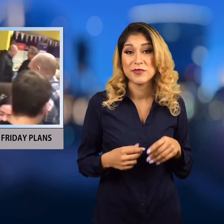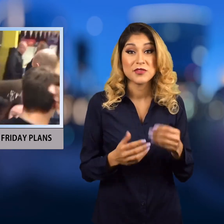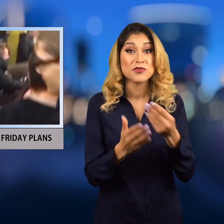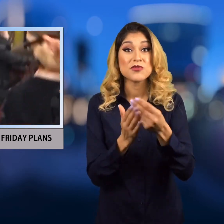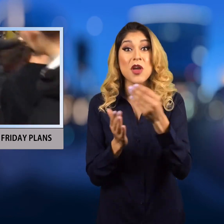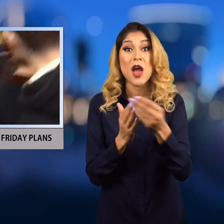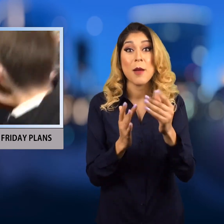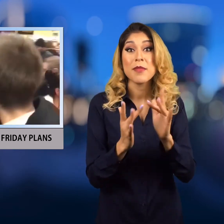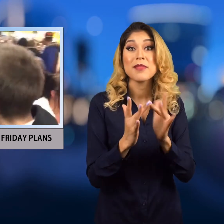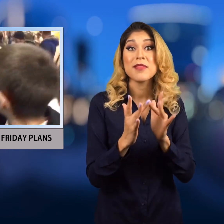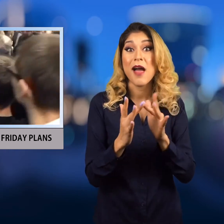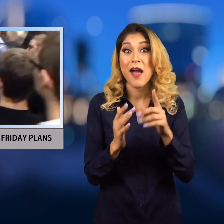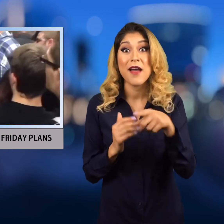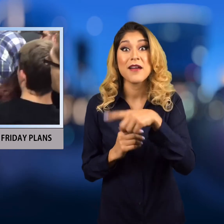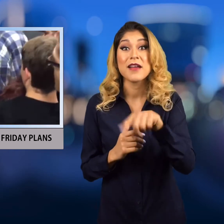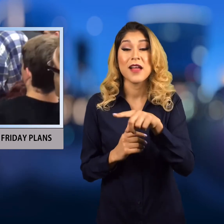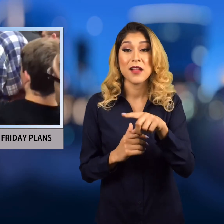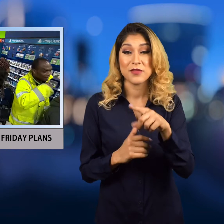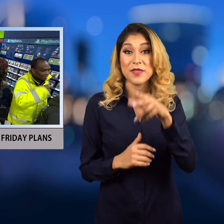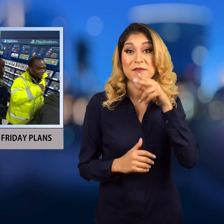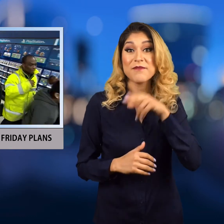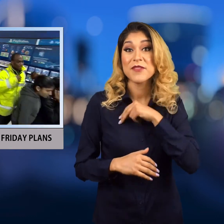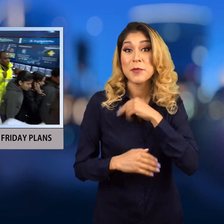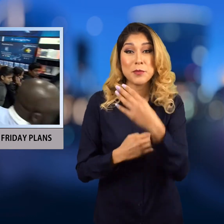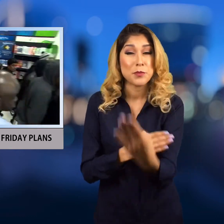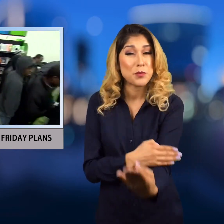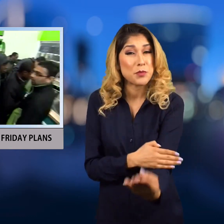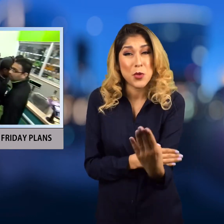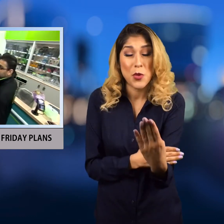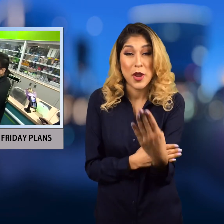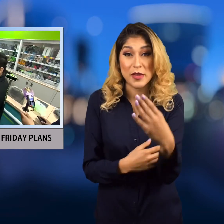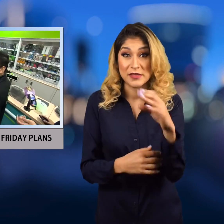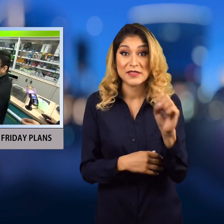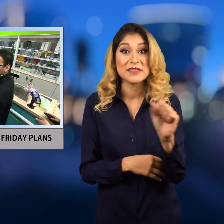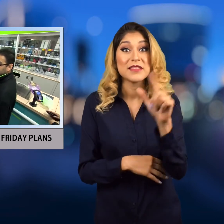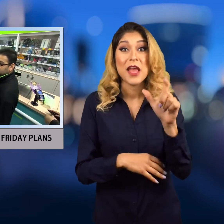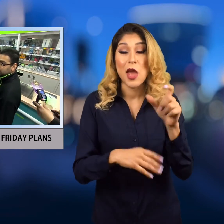If you're shopping online sale prices will begin at